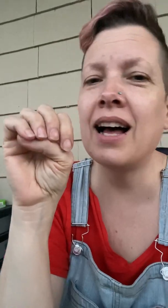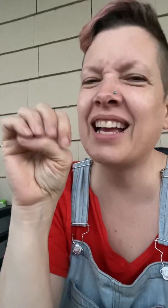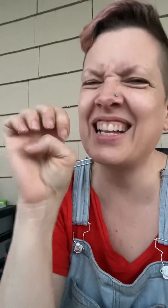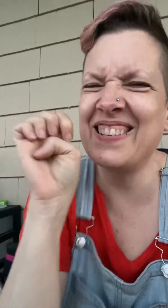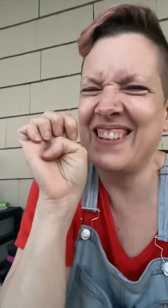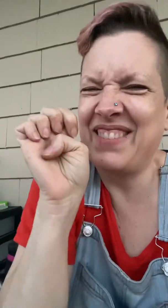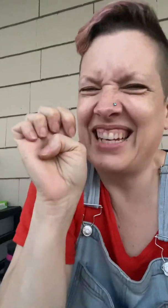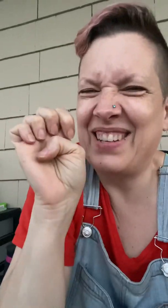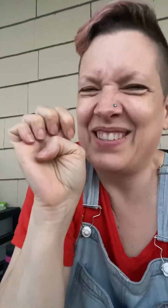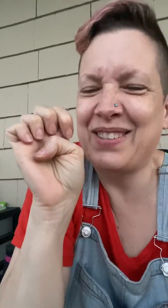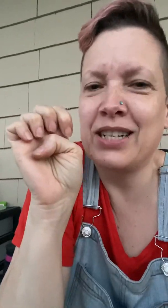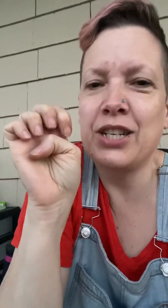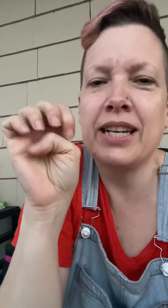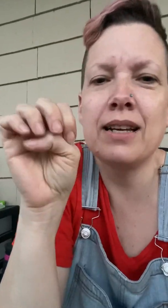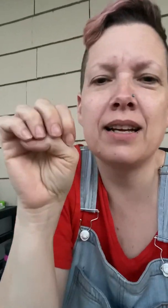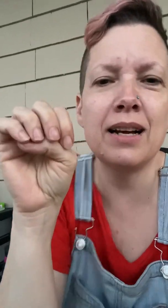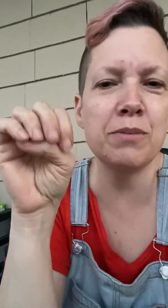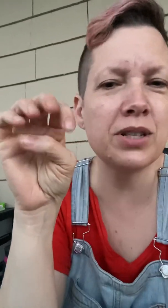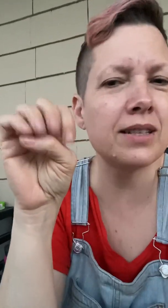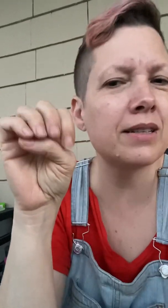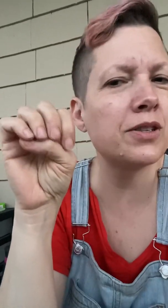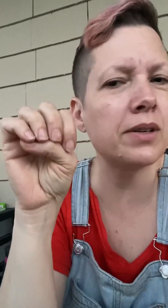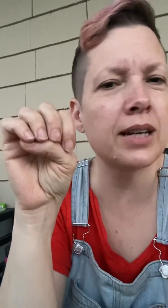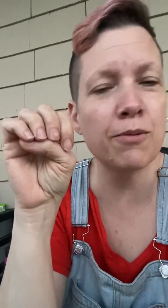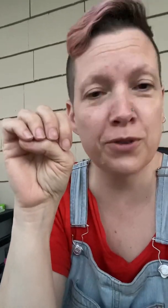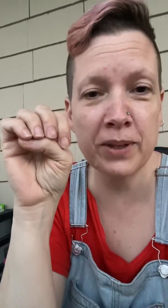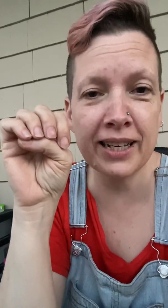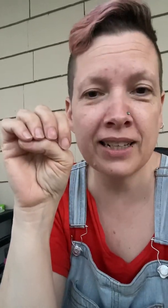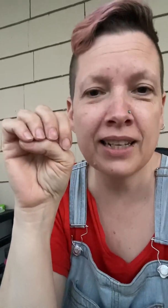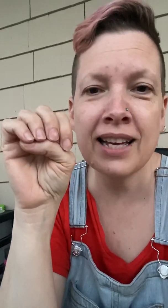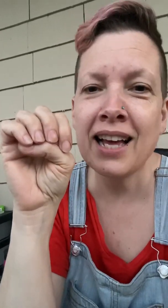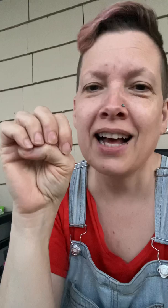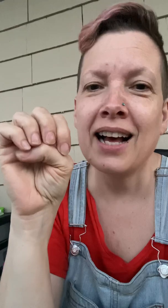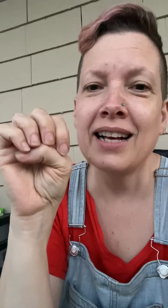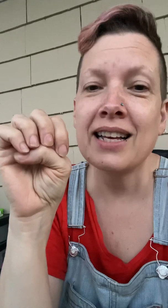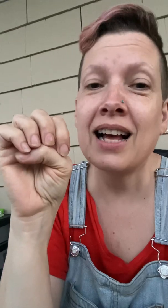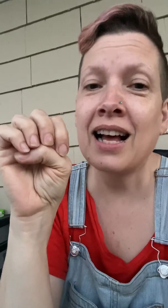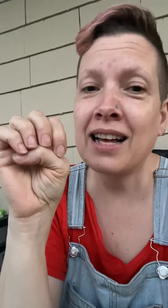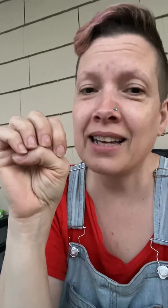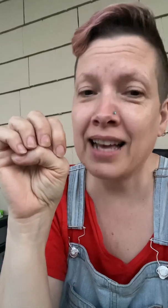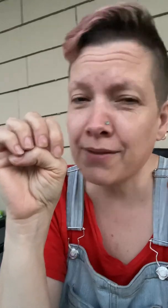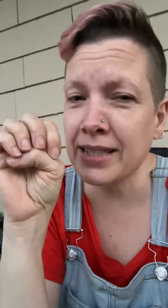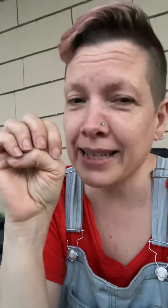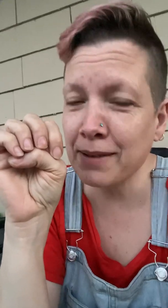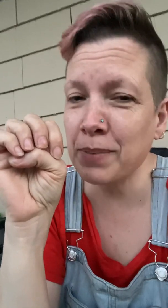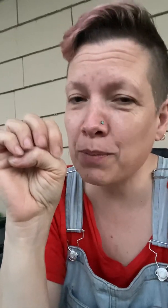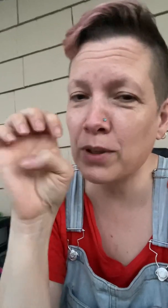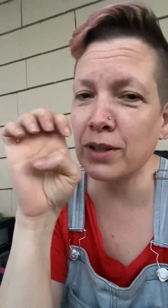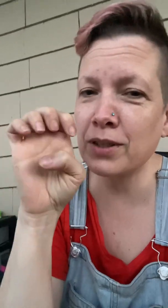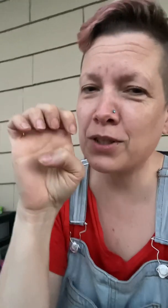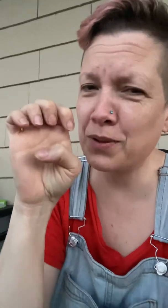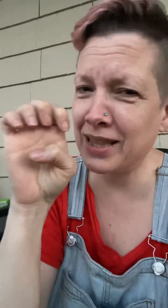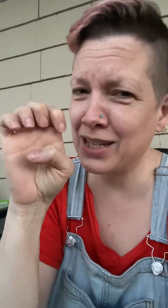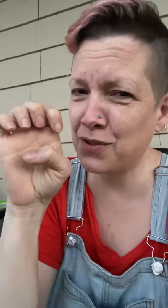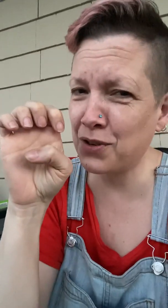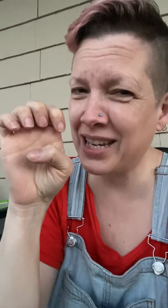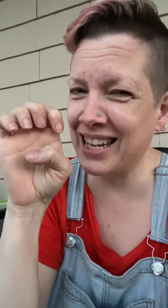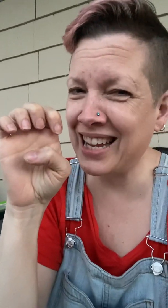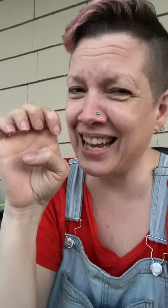Again, you don't have to get all scrunchy, just do it comfortably. I have seen people do this for E,